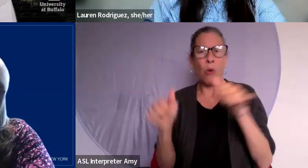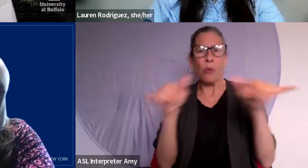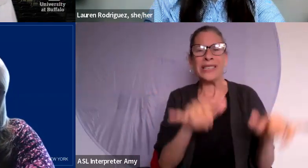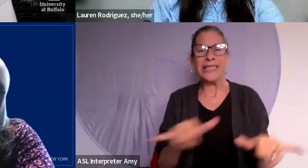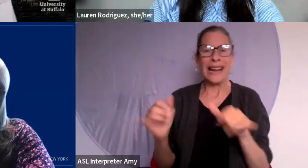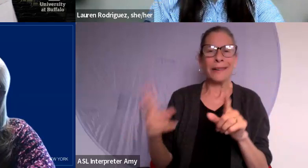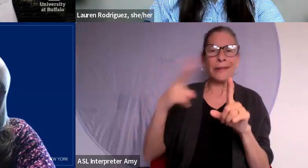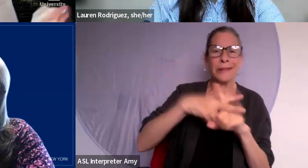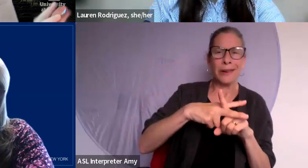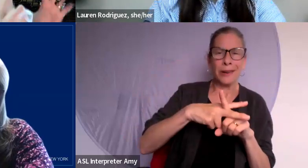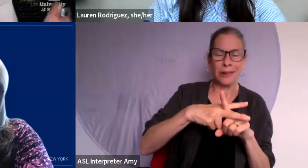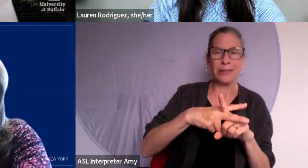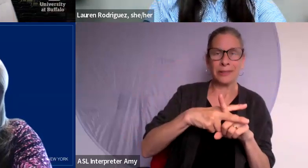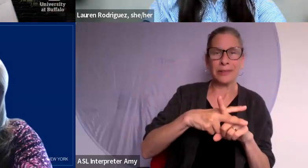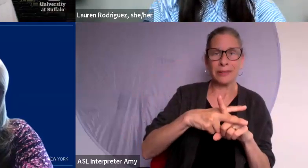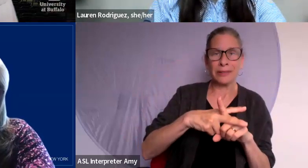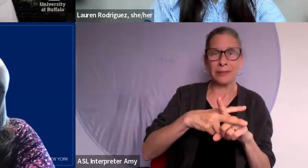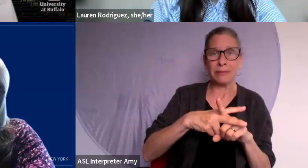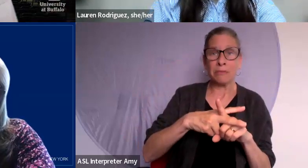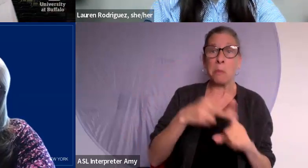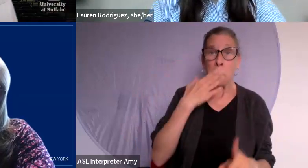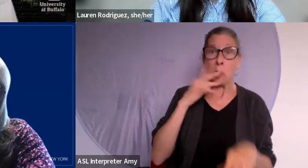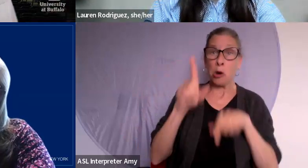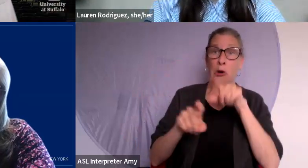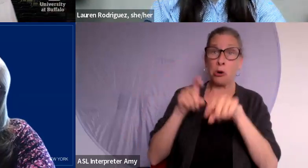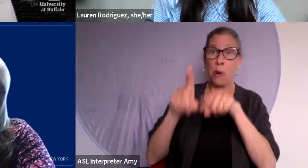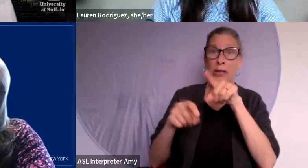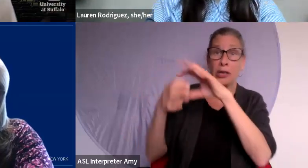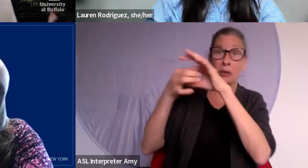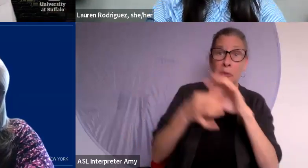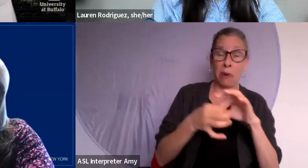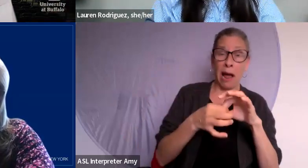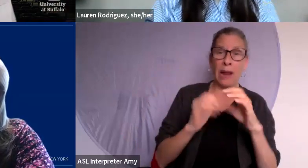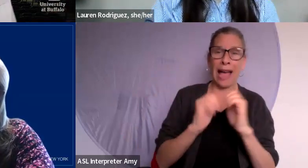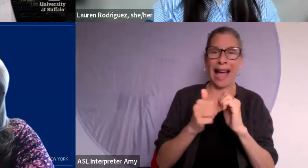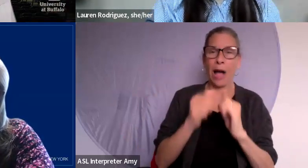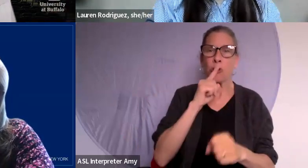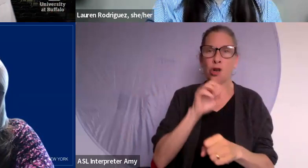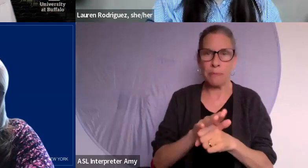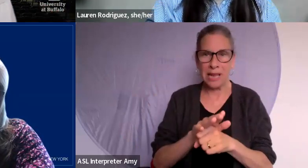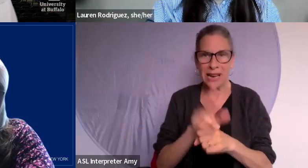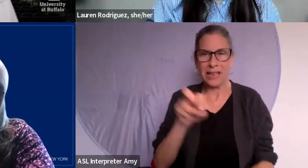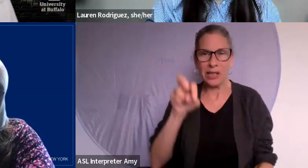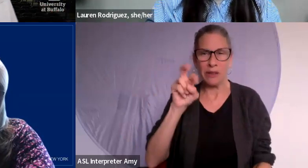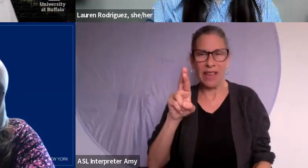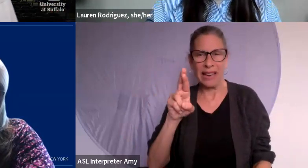use? You know, and lots of really good questions around kind of how committed is a vendor to accessibility and I